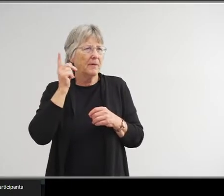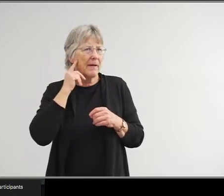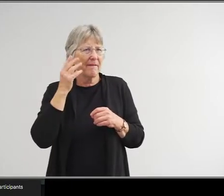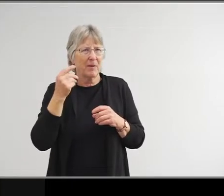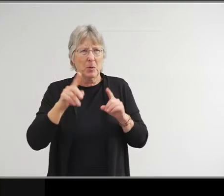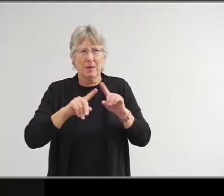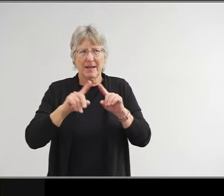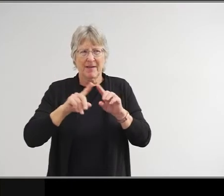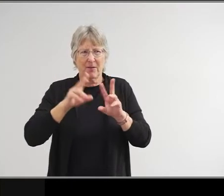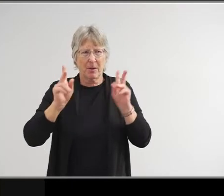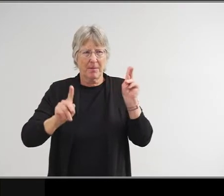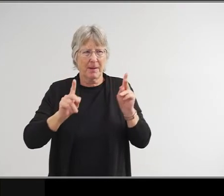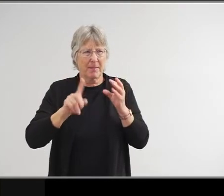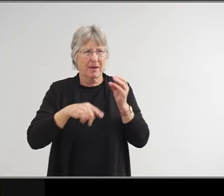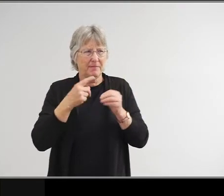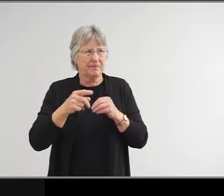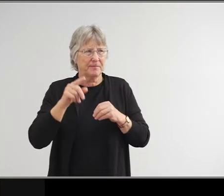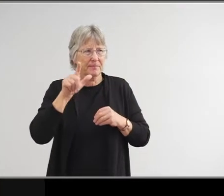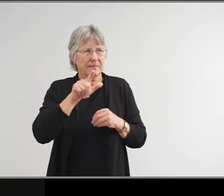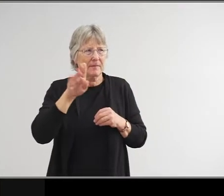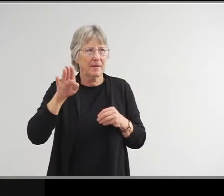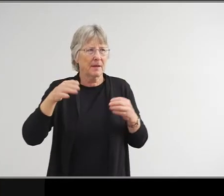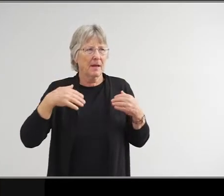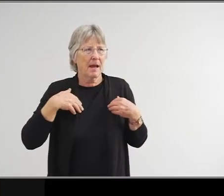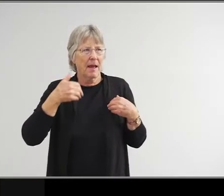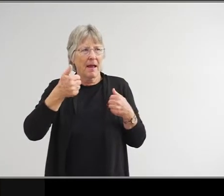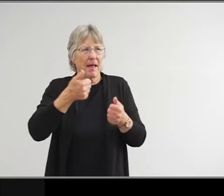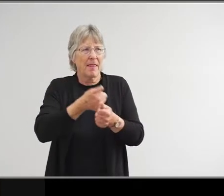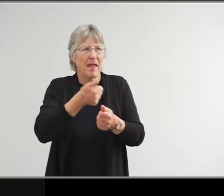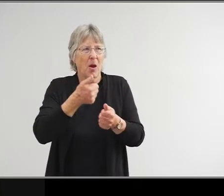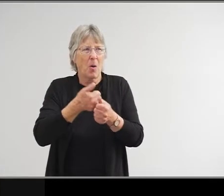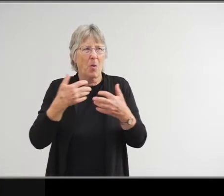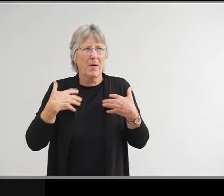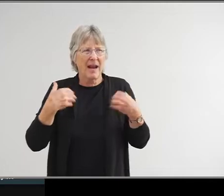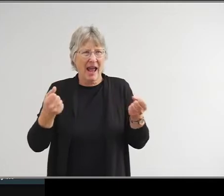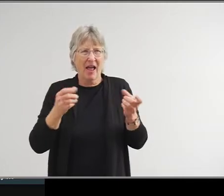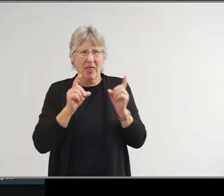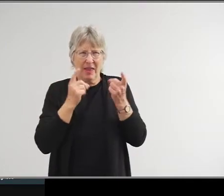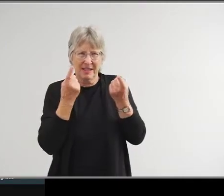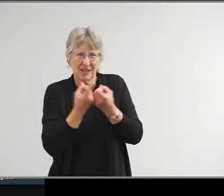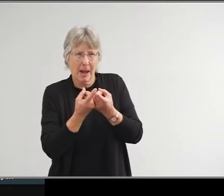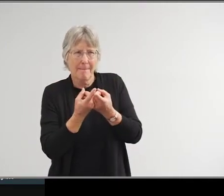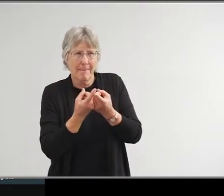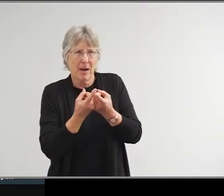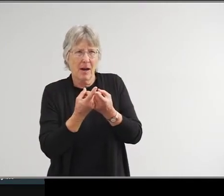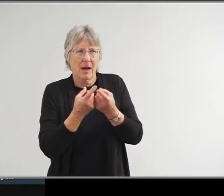about Long Beach having their own health department and the jurisdiction of the health department